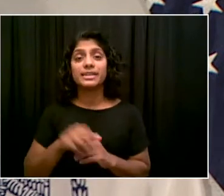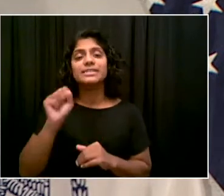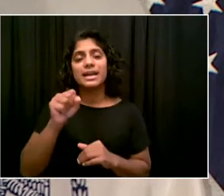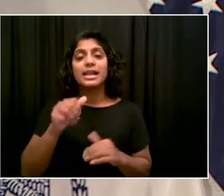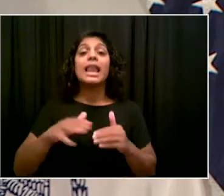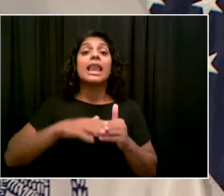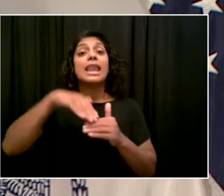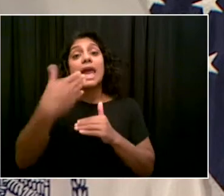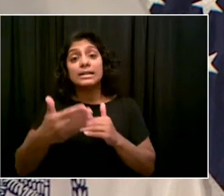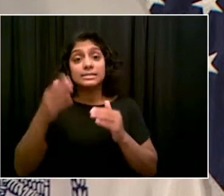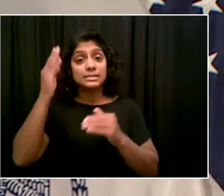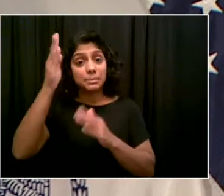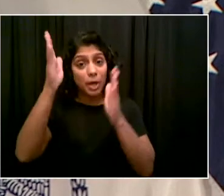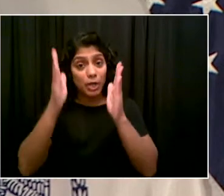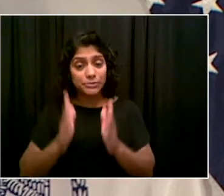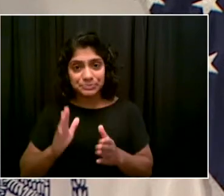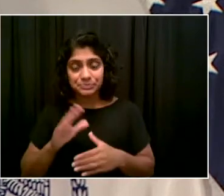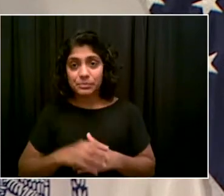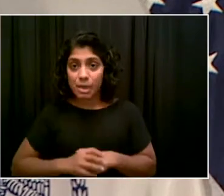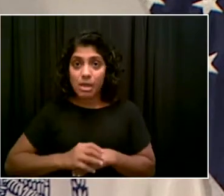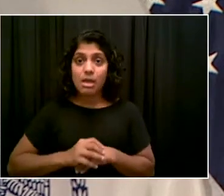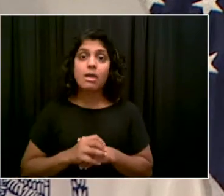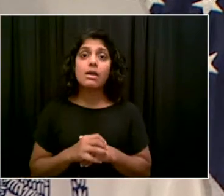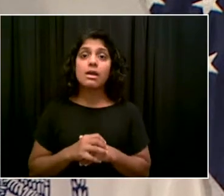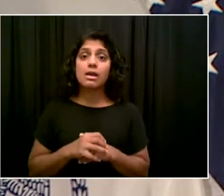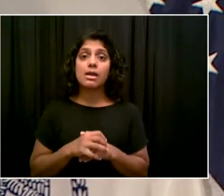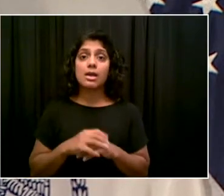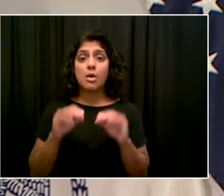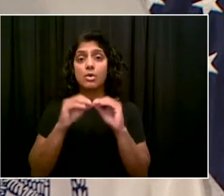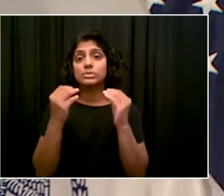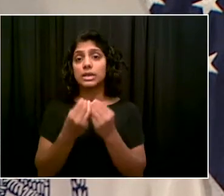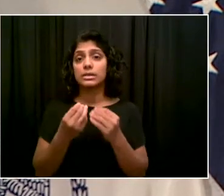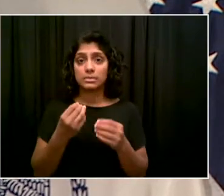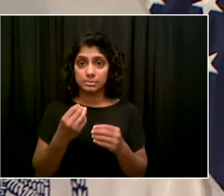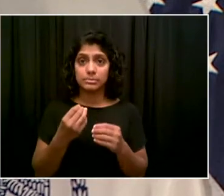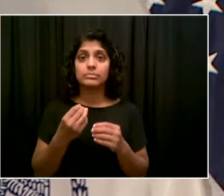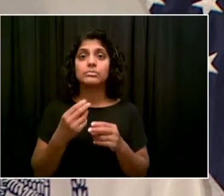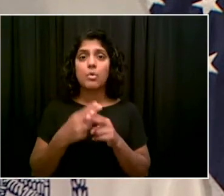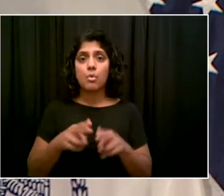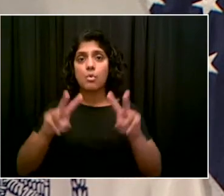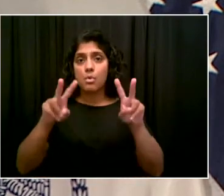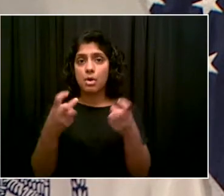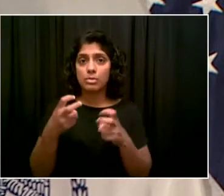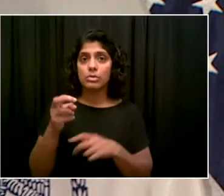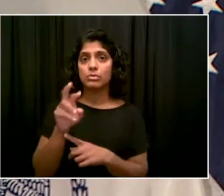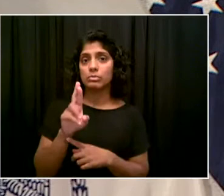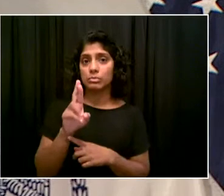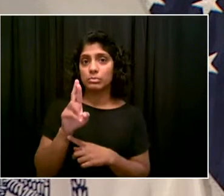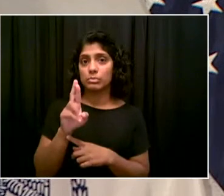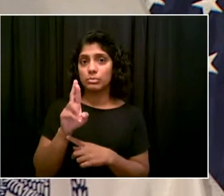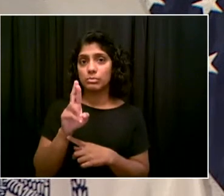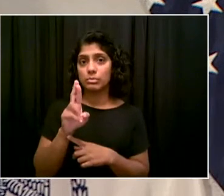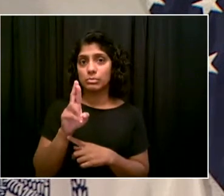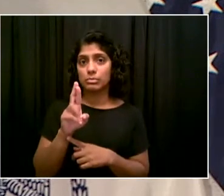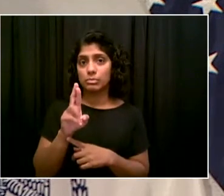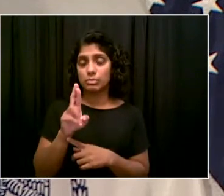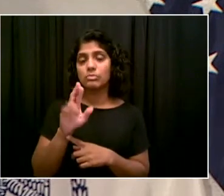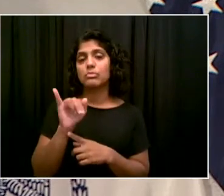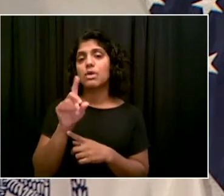THERE.